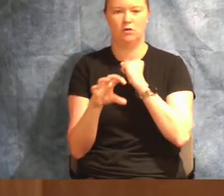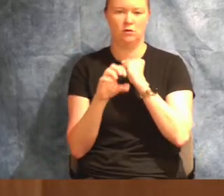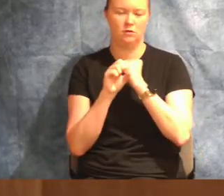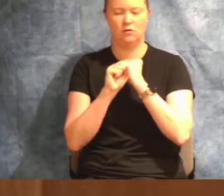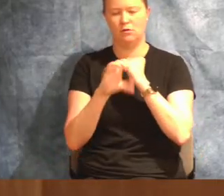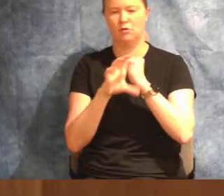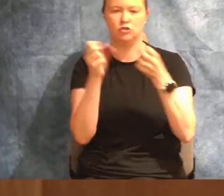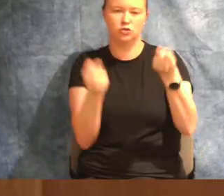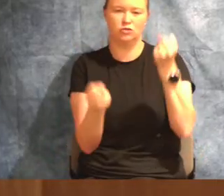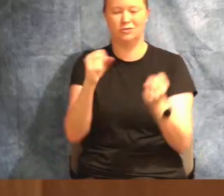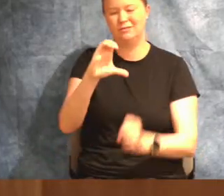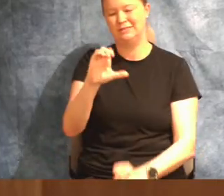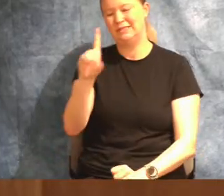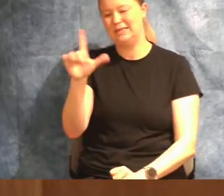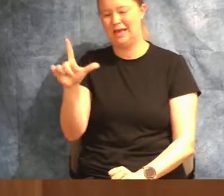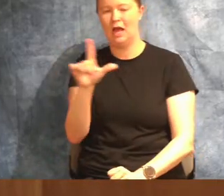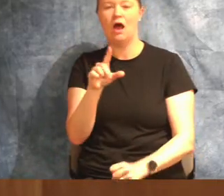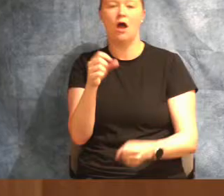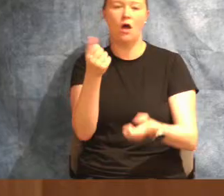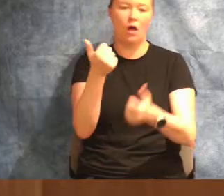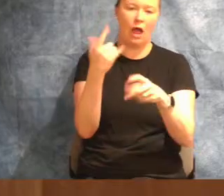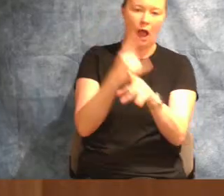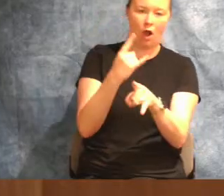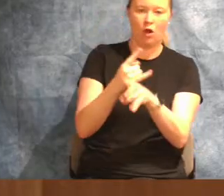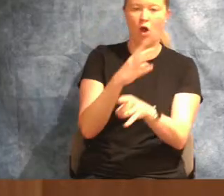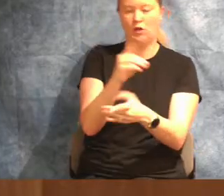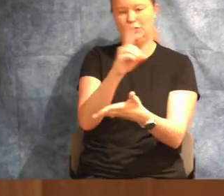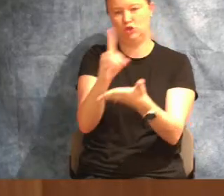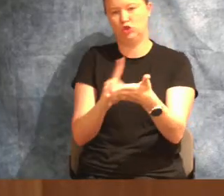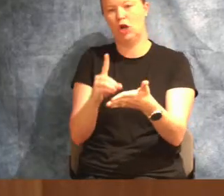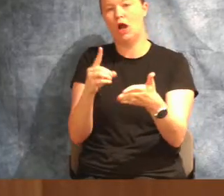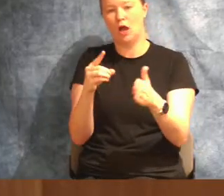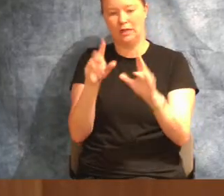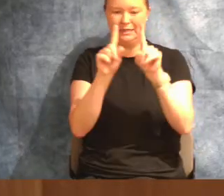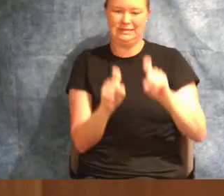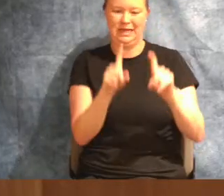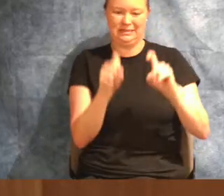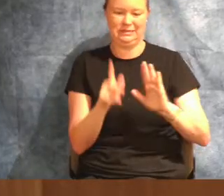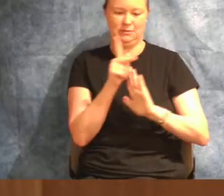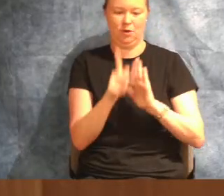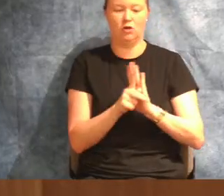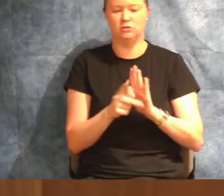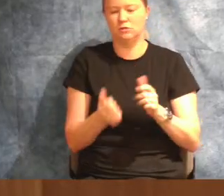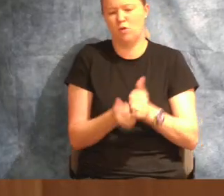the CDL alcohol and drug testing policy. Um, that mostly affects our employees and